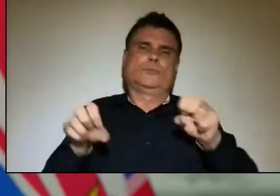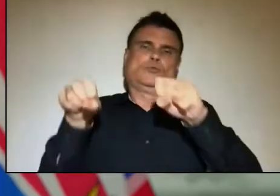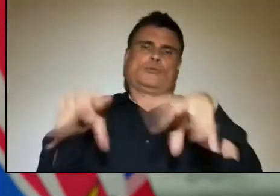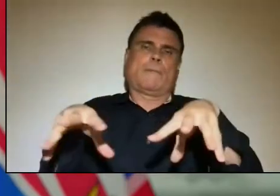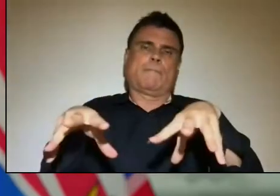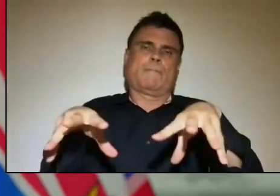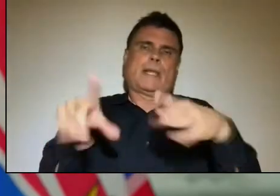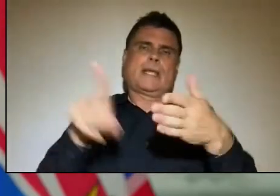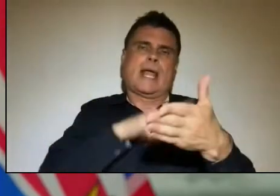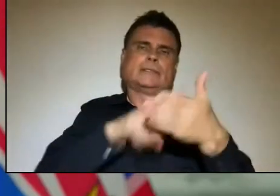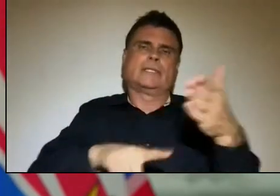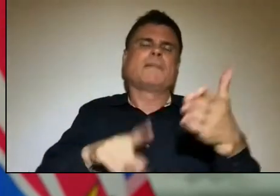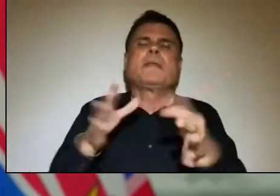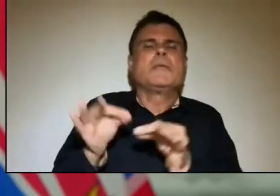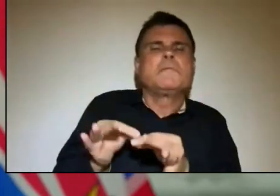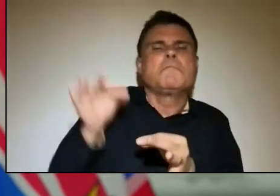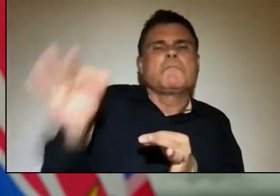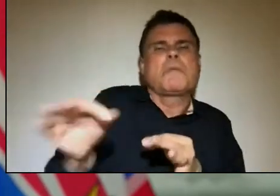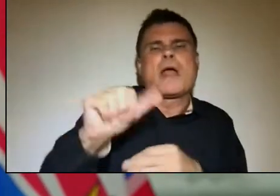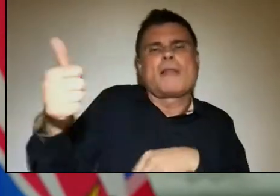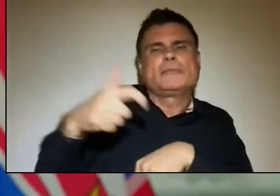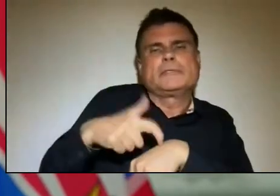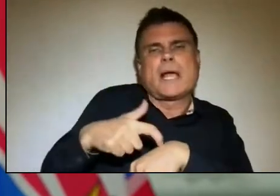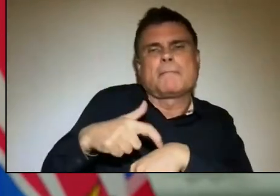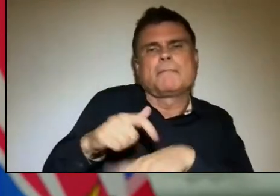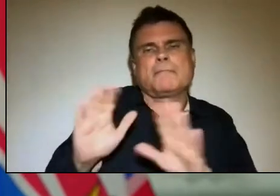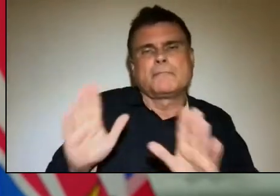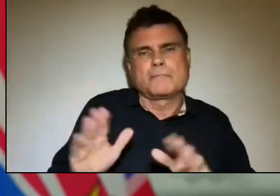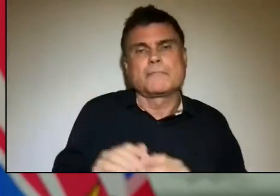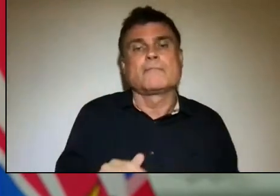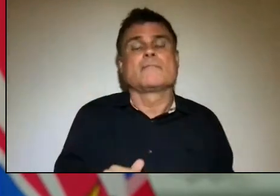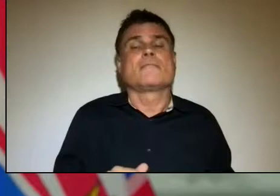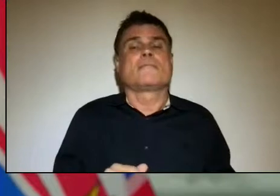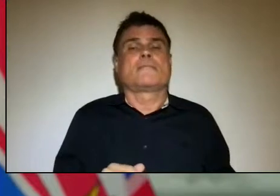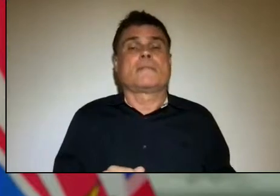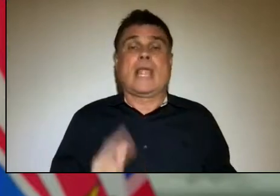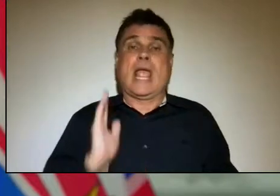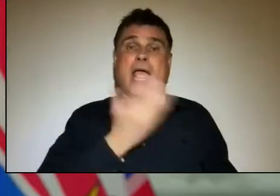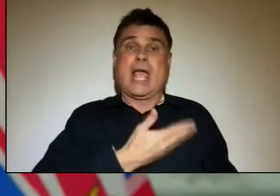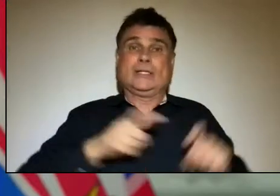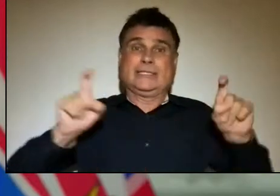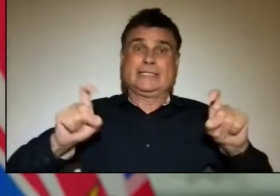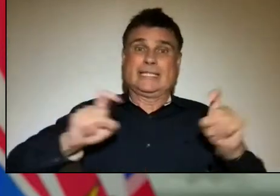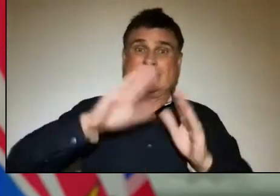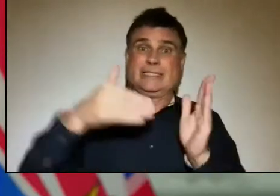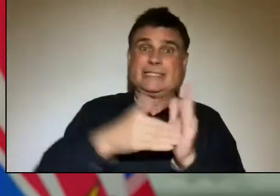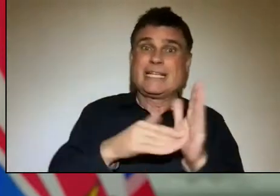As many people have experienced, our testing centers are now at